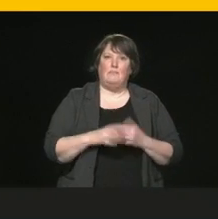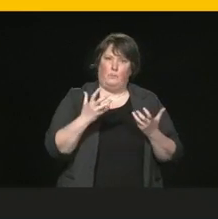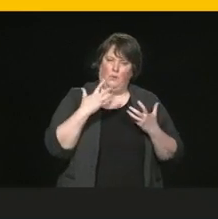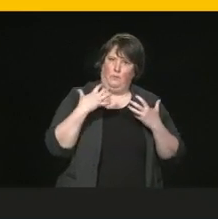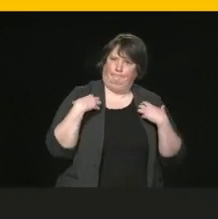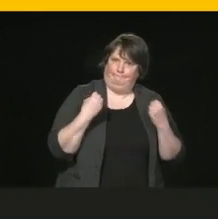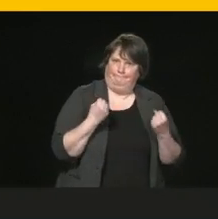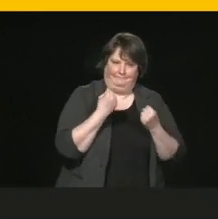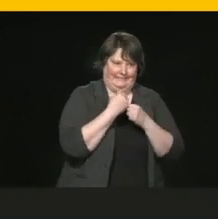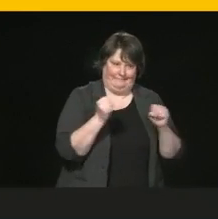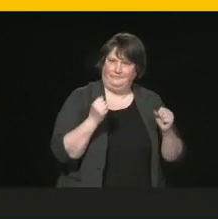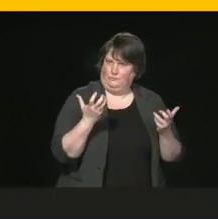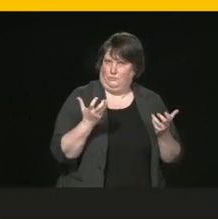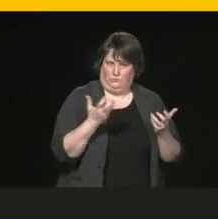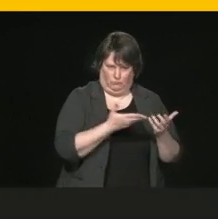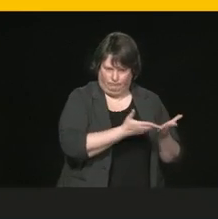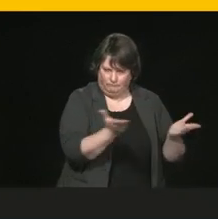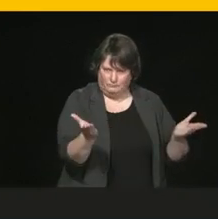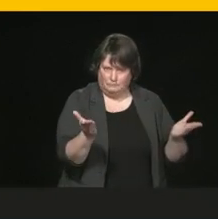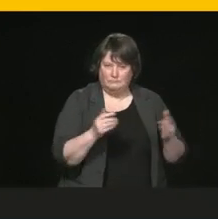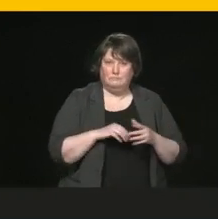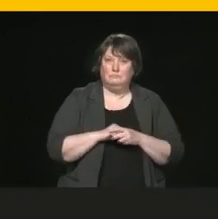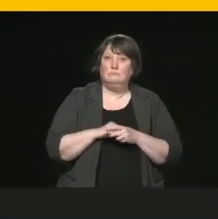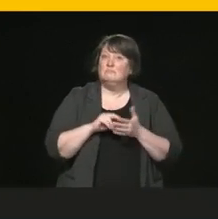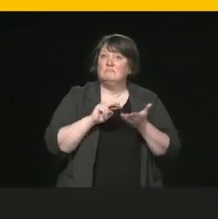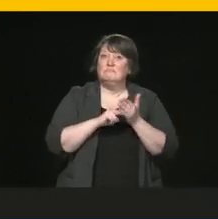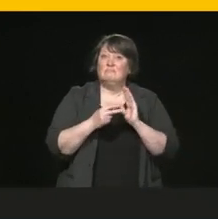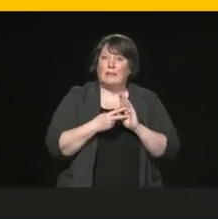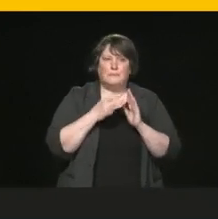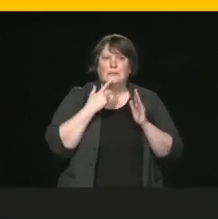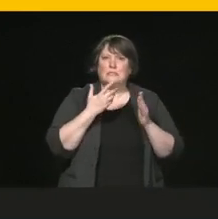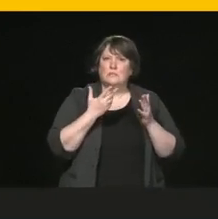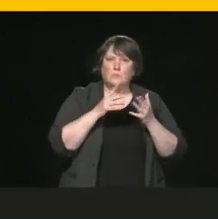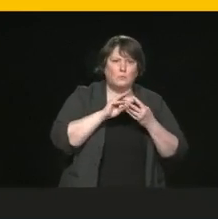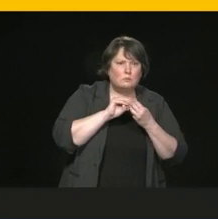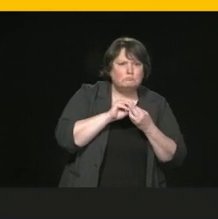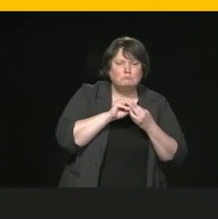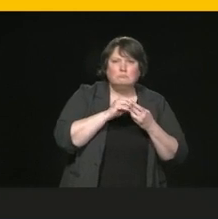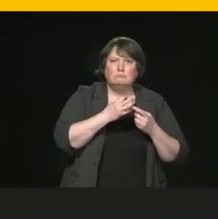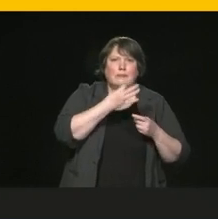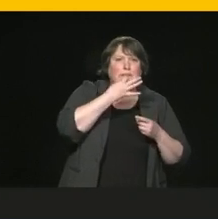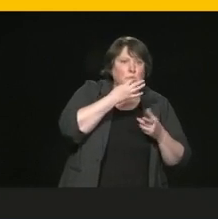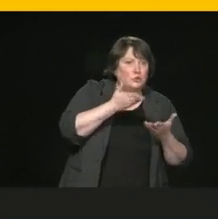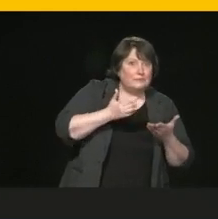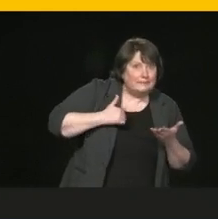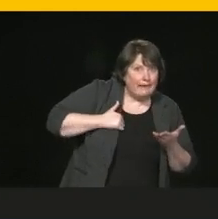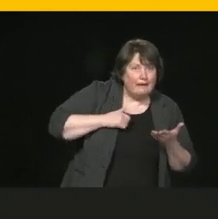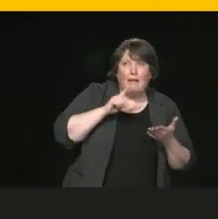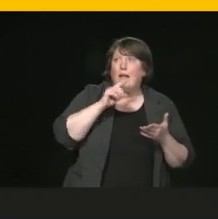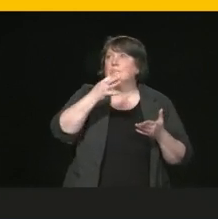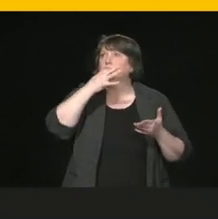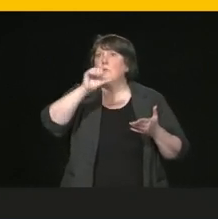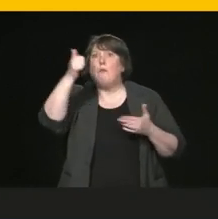WE CAN TO PROTECT CANADIANS AND ENSURE THE HEALTH AND SAFETY OF PEOPLE ACROSS THE COUNTRY AND THAT MEANS WORKING WITH EXPERTS